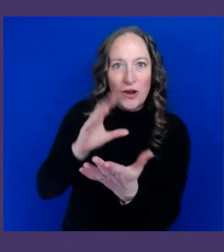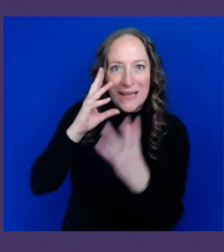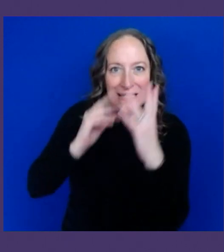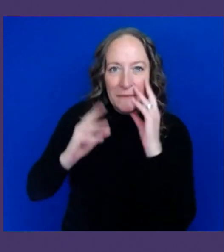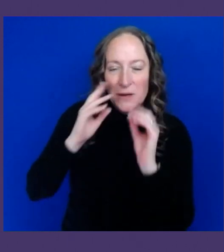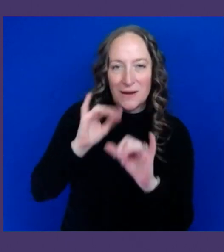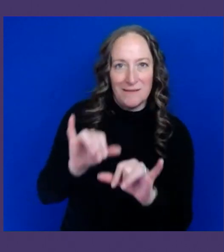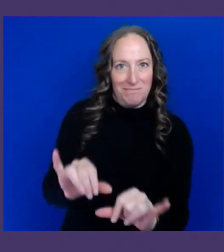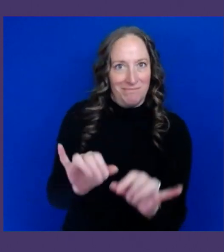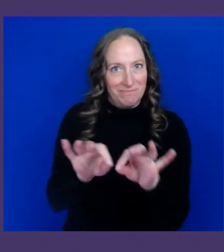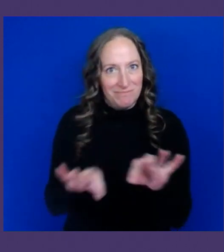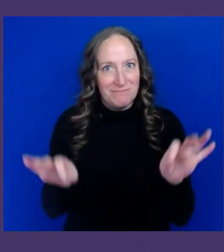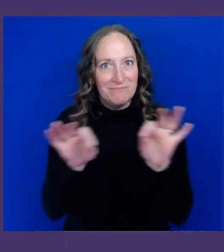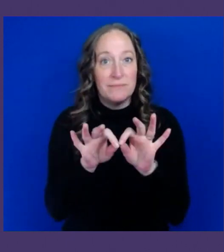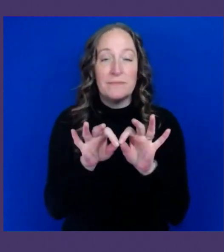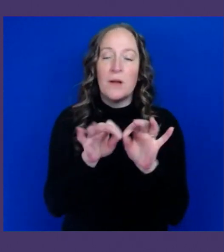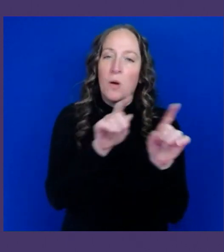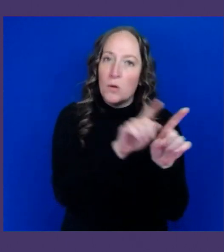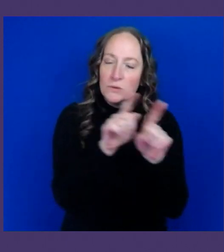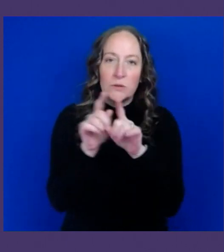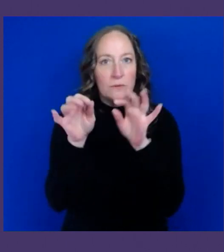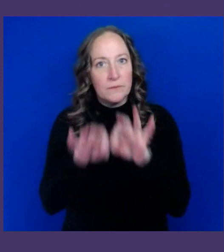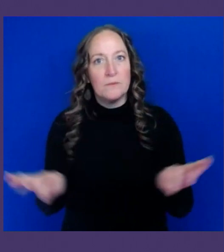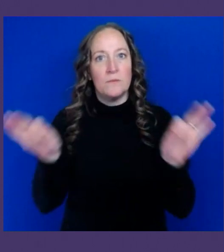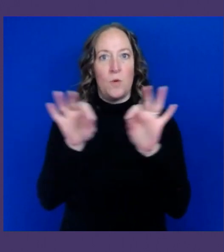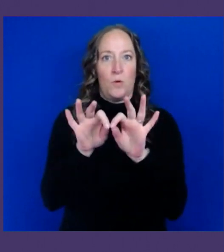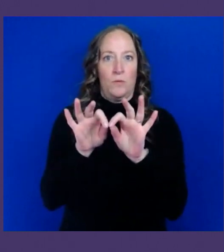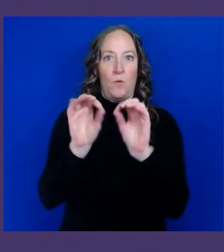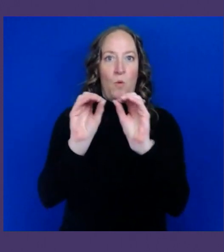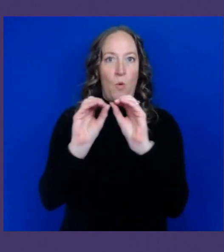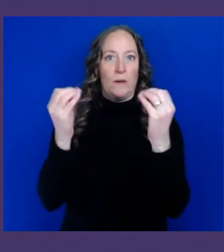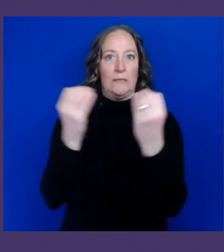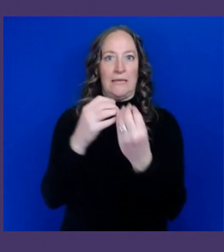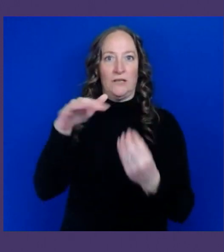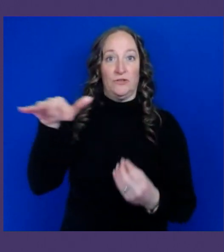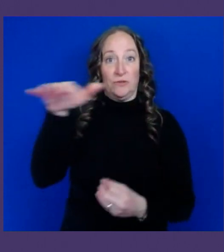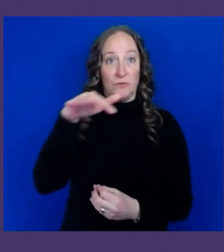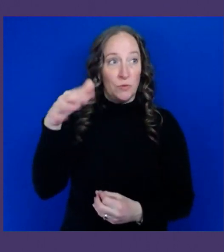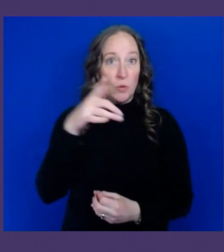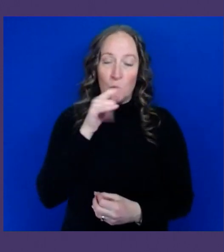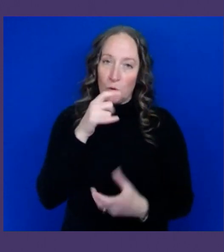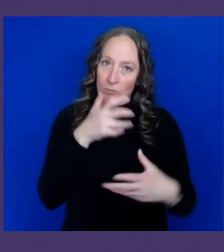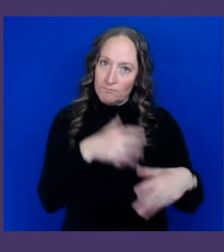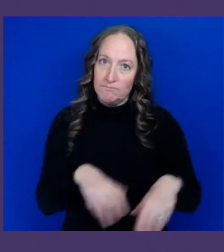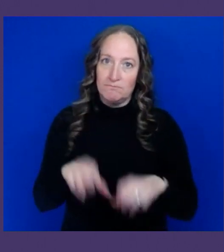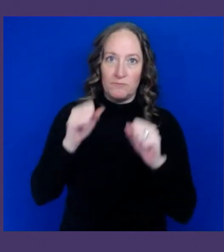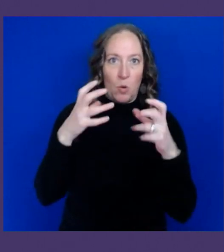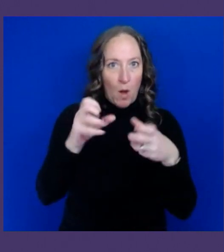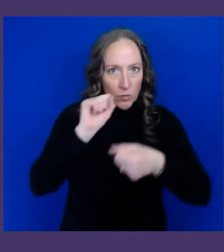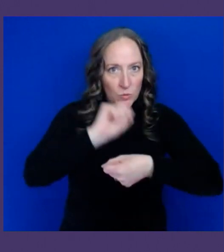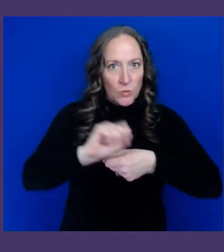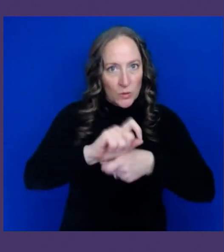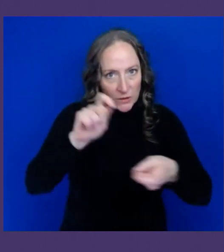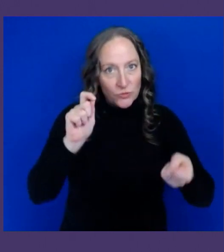organizations that are looking to do the work, governments that are looking to do the work, have to engage with people with